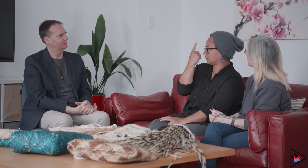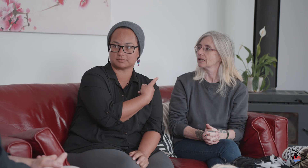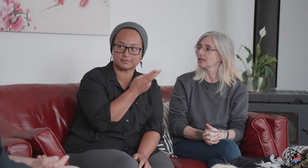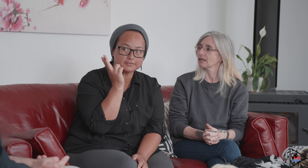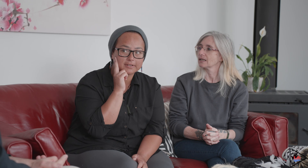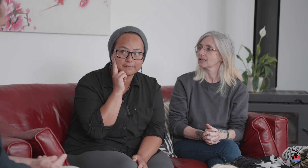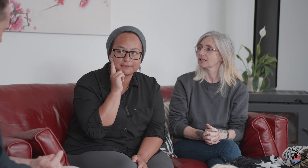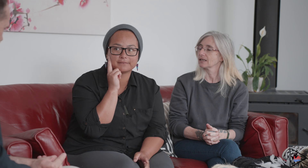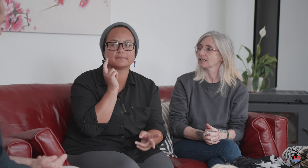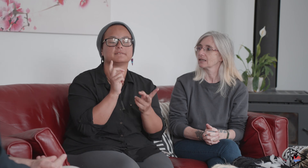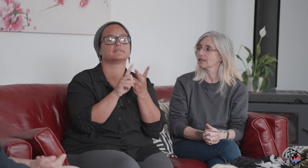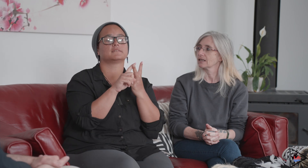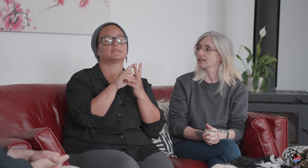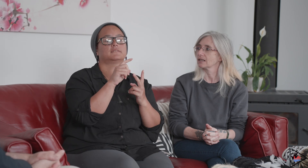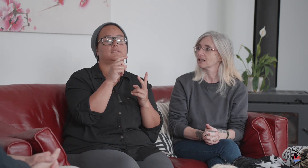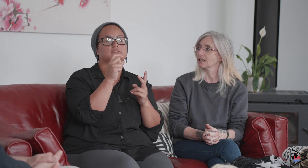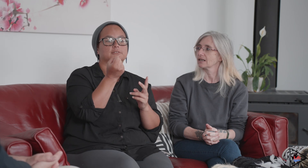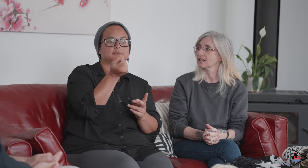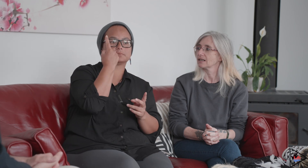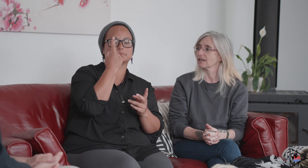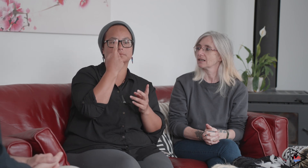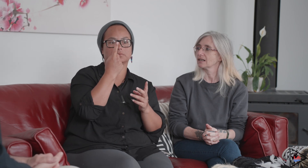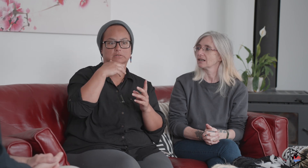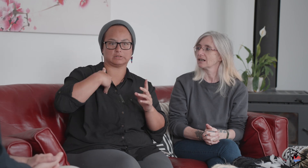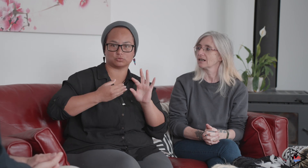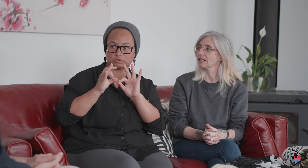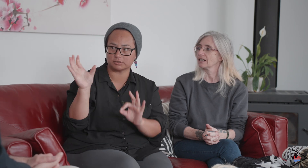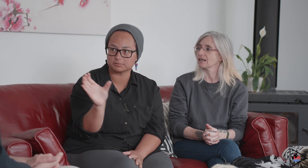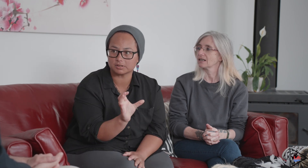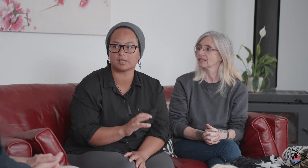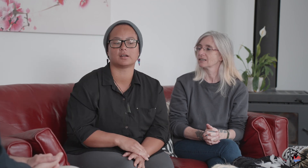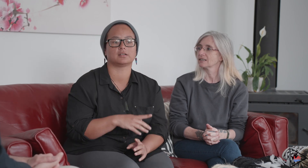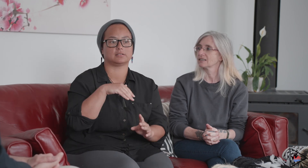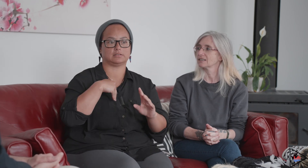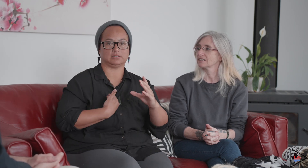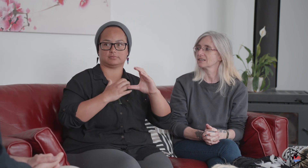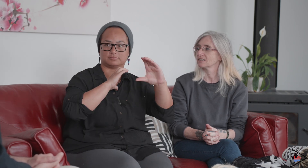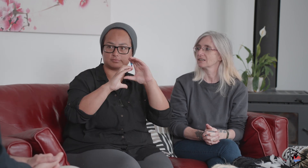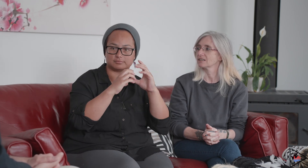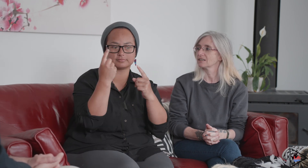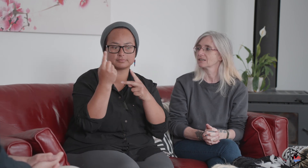are important? Well, the two tutors understood that we're Deaf. They understood that we need